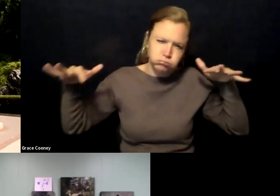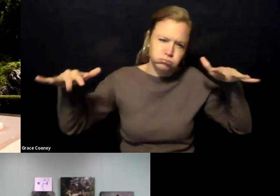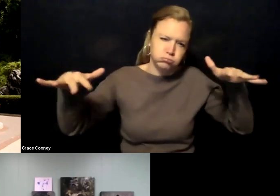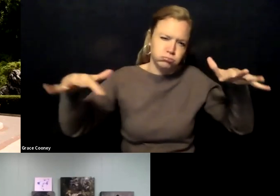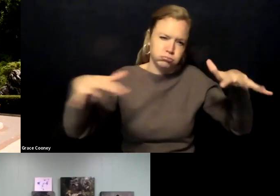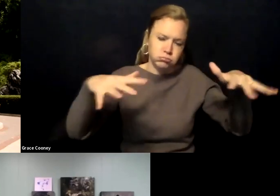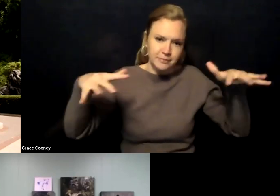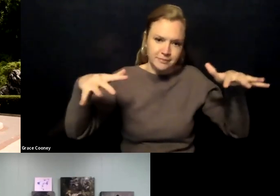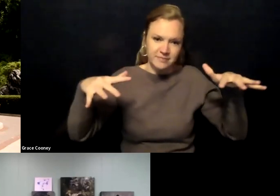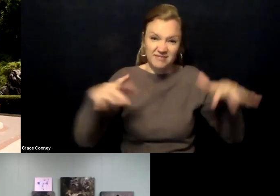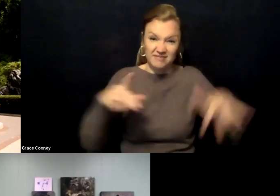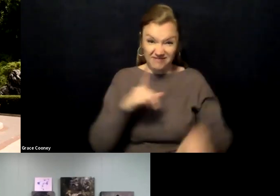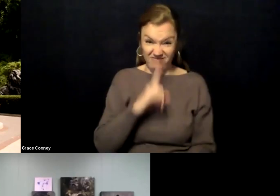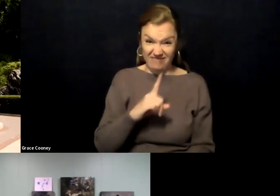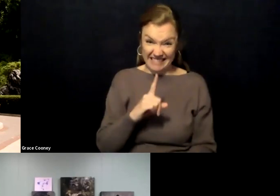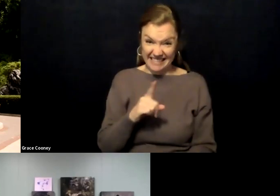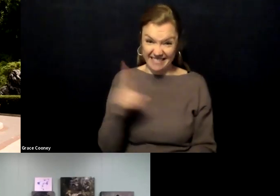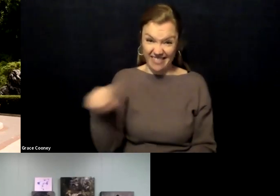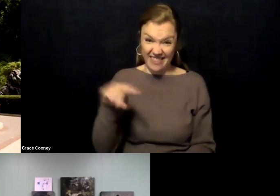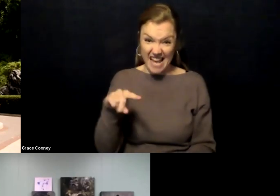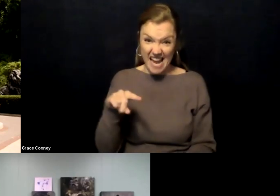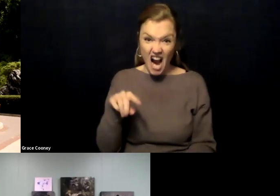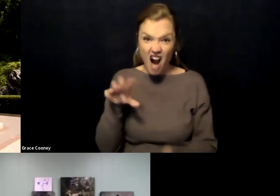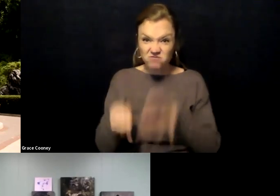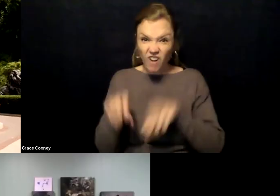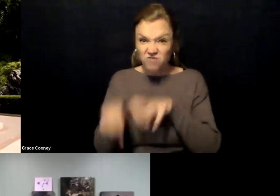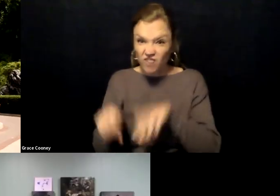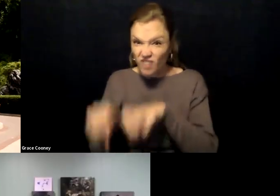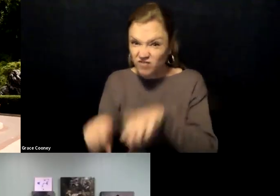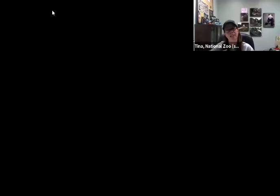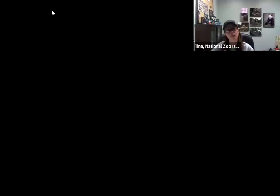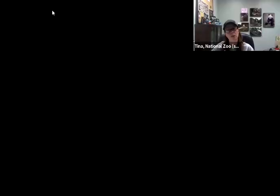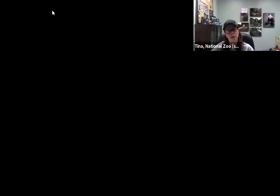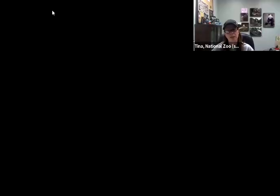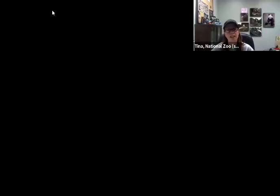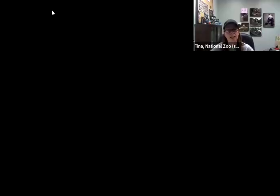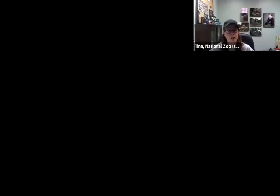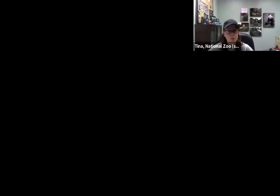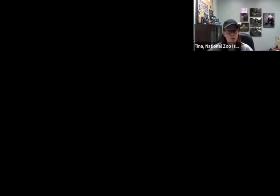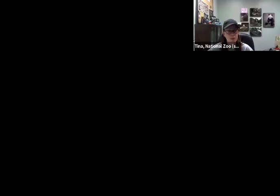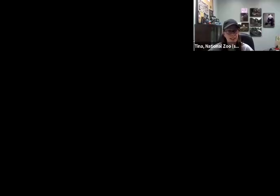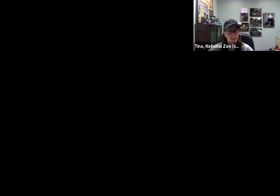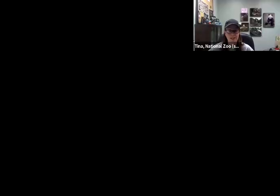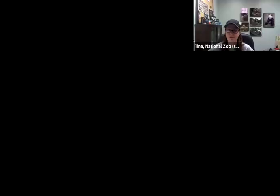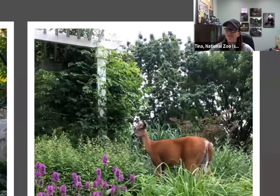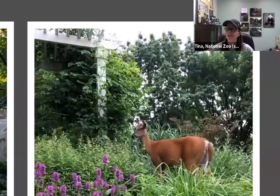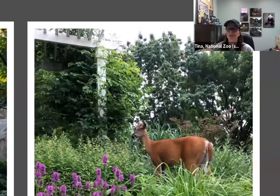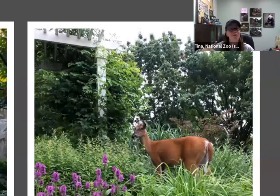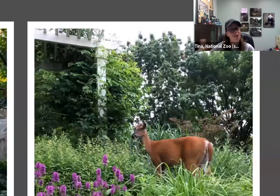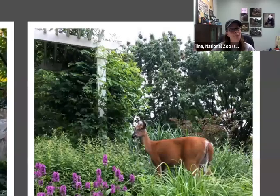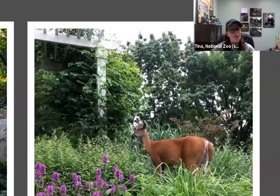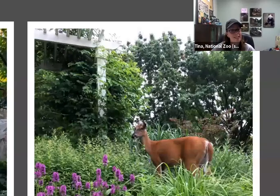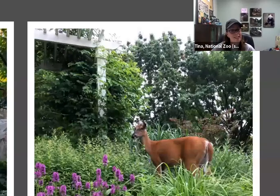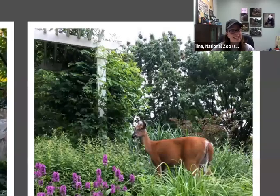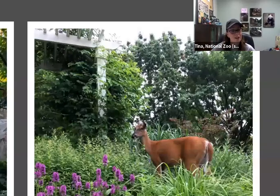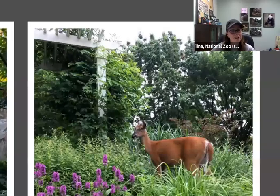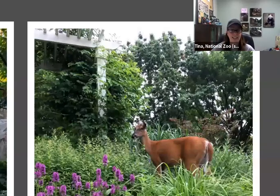suffered over the years. But I do tend to work with a lot of tropical plants.